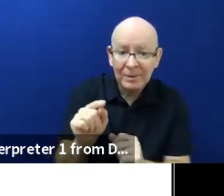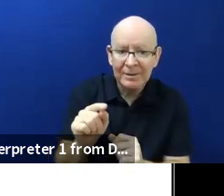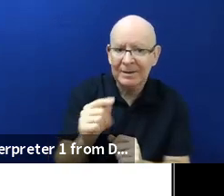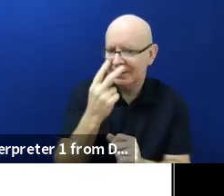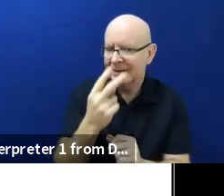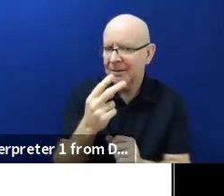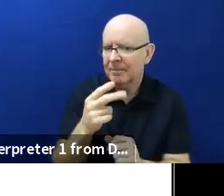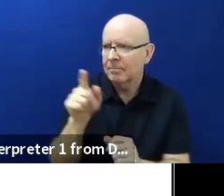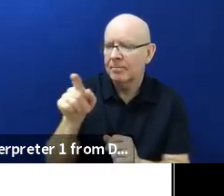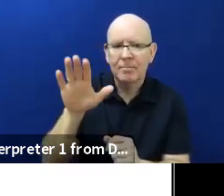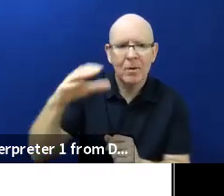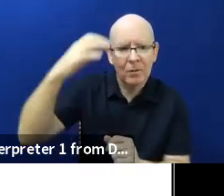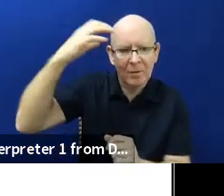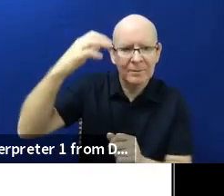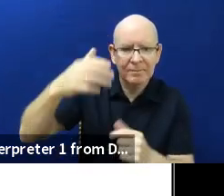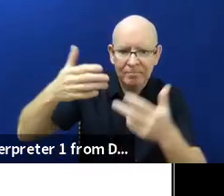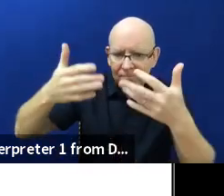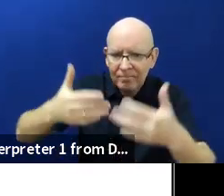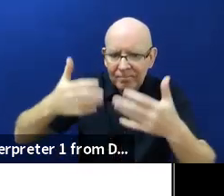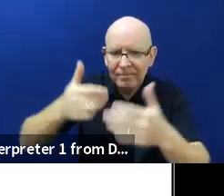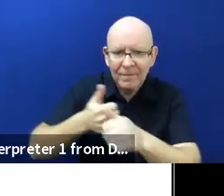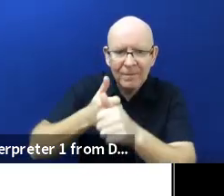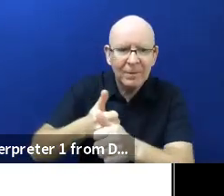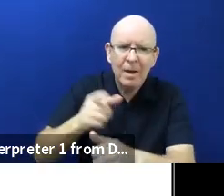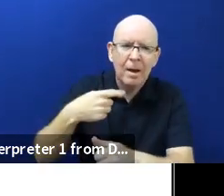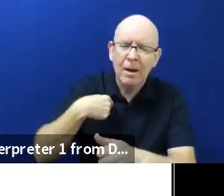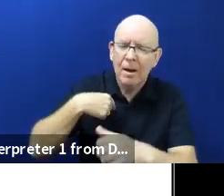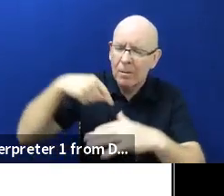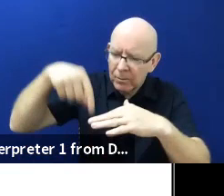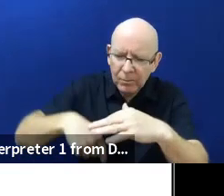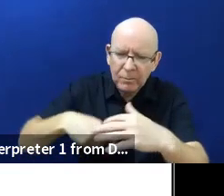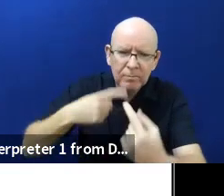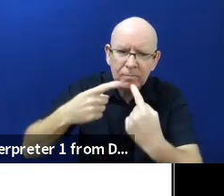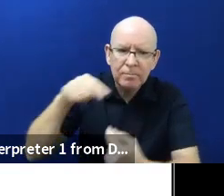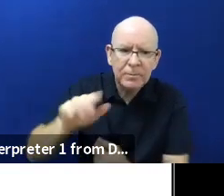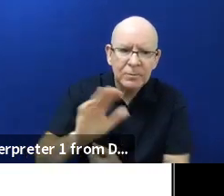of essential daily and social activities, education and we have food security and housing,